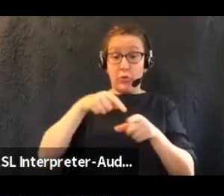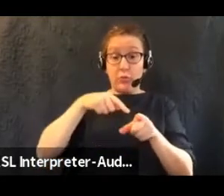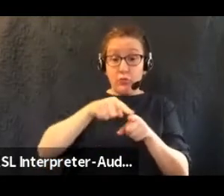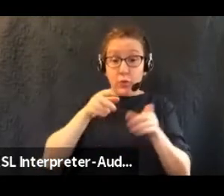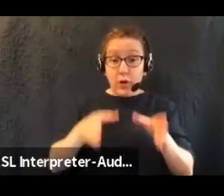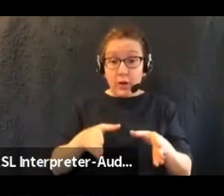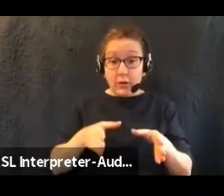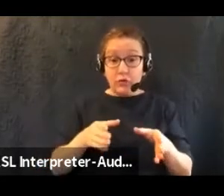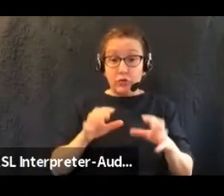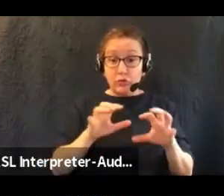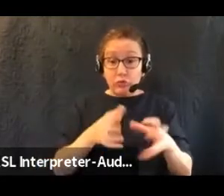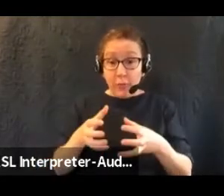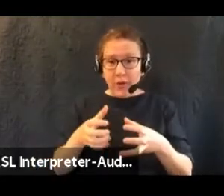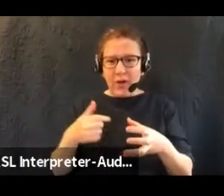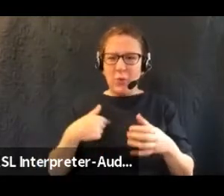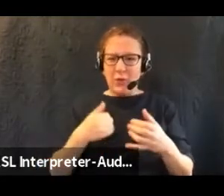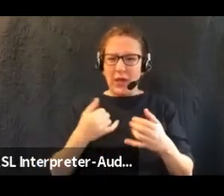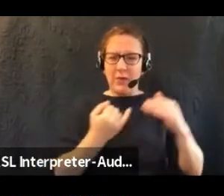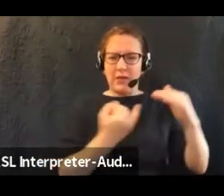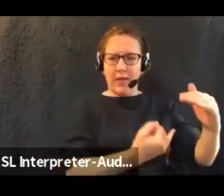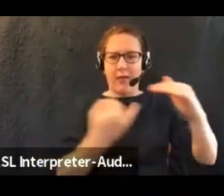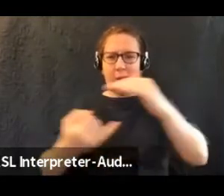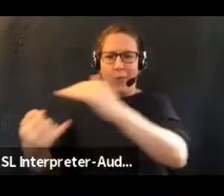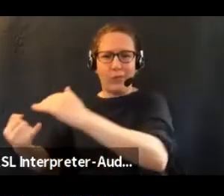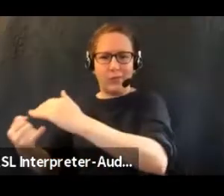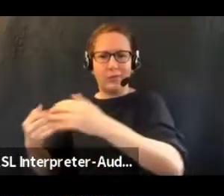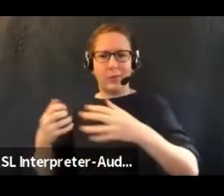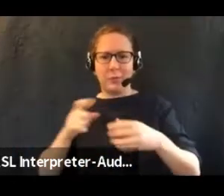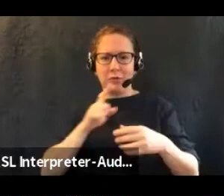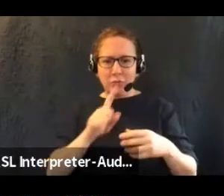siloed and we want to make sure the programs are working with each other and sharing good